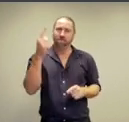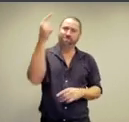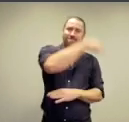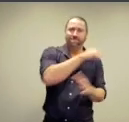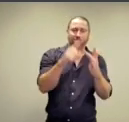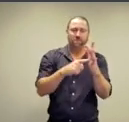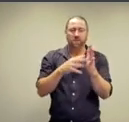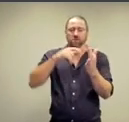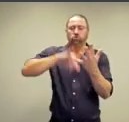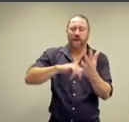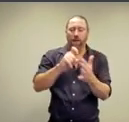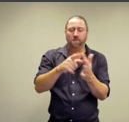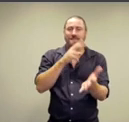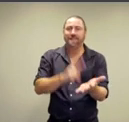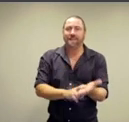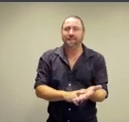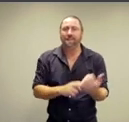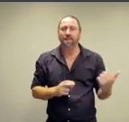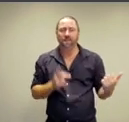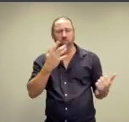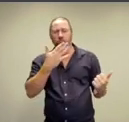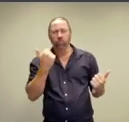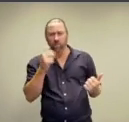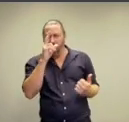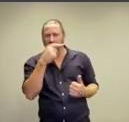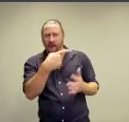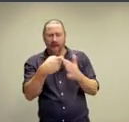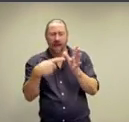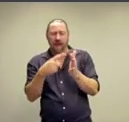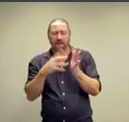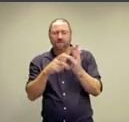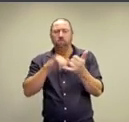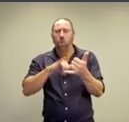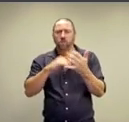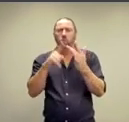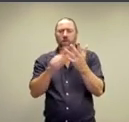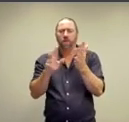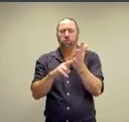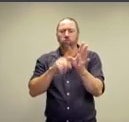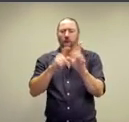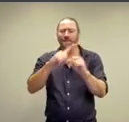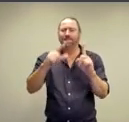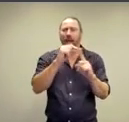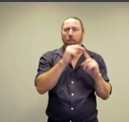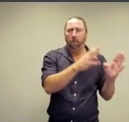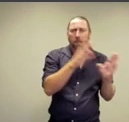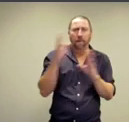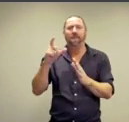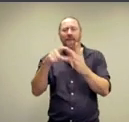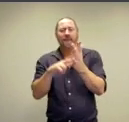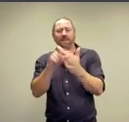leather jacket in their model off duty moments. Here, we can see this beautiful image of a very young Kate Moss and Johnny Depp.